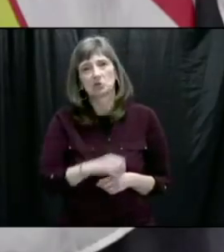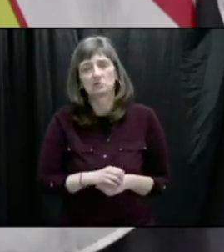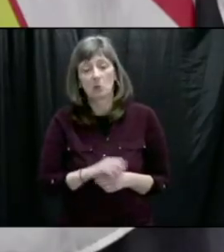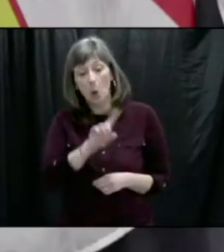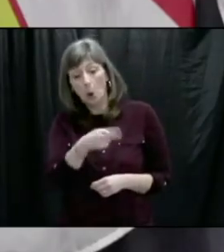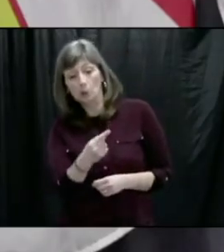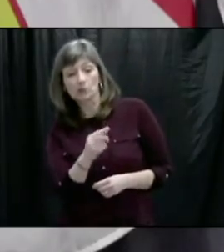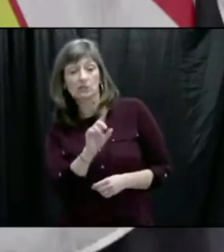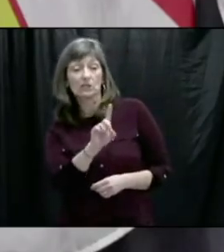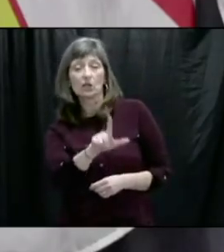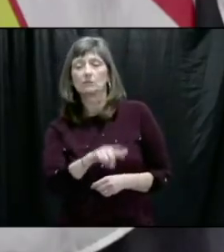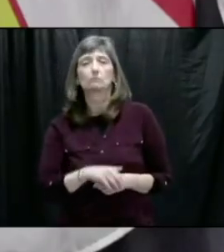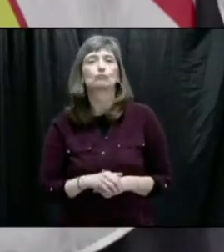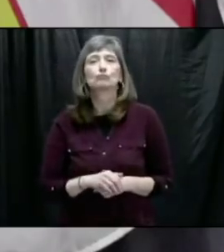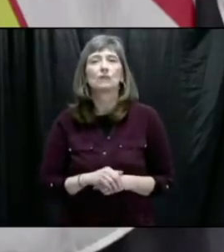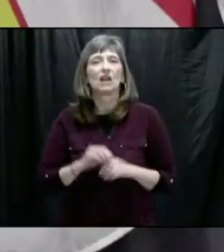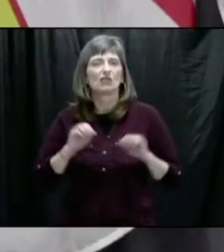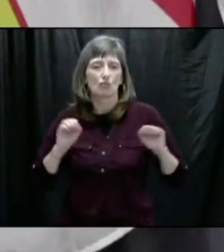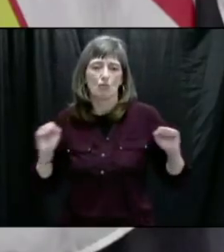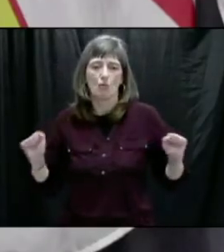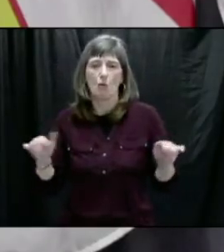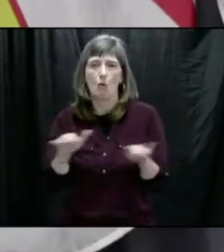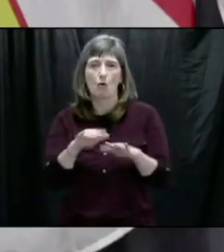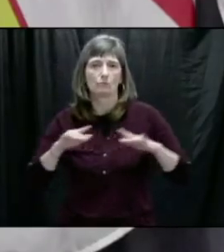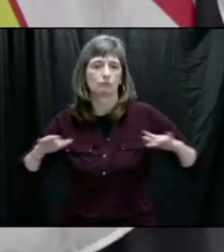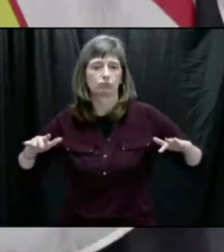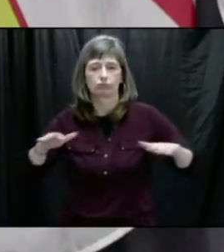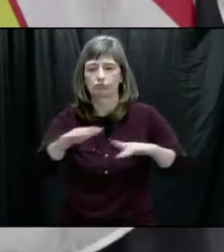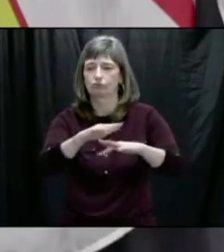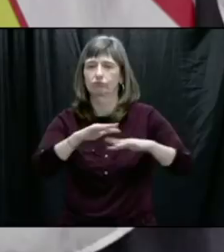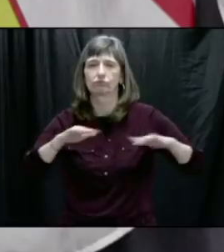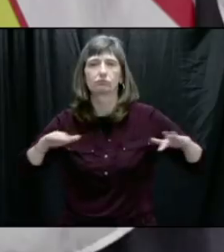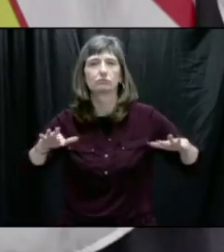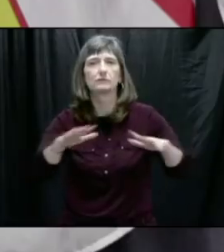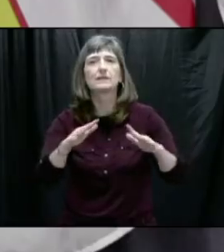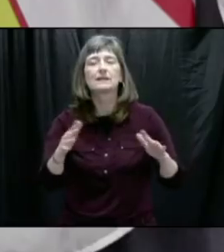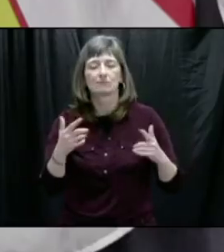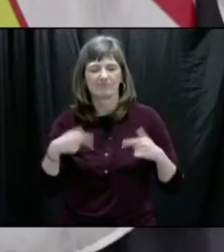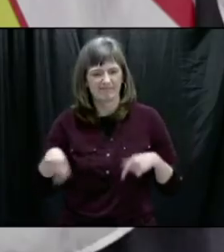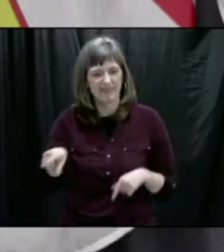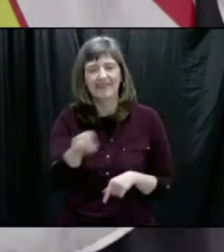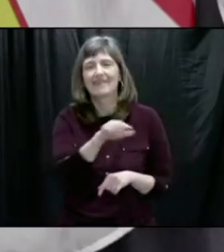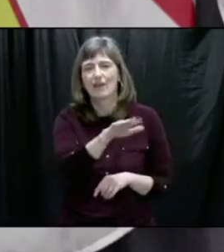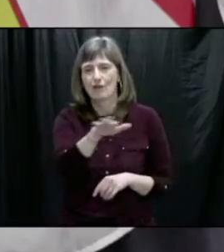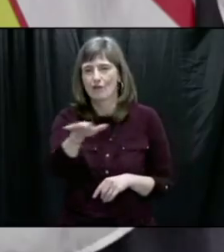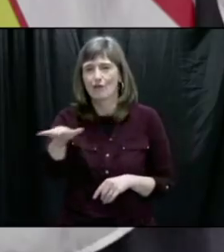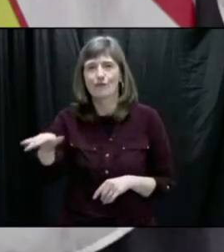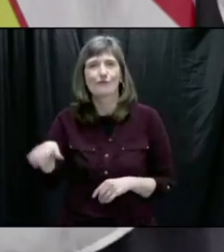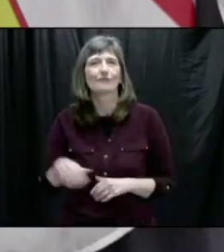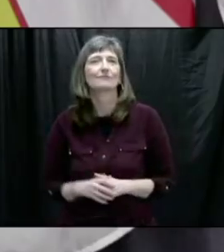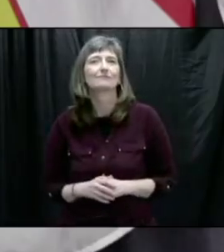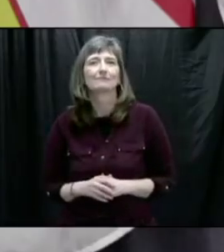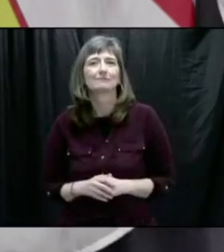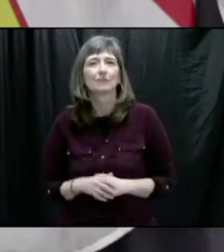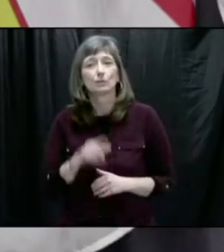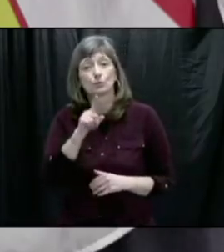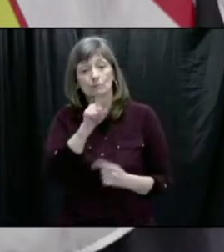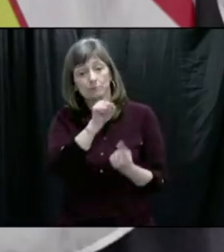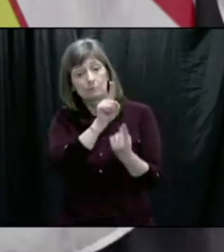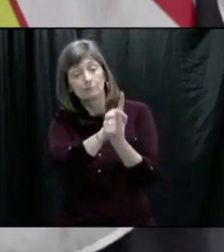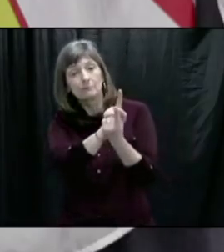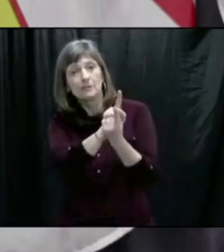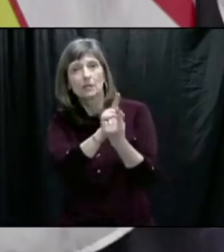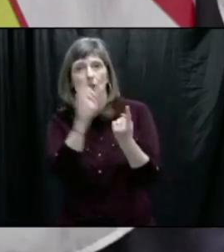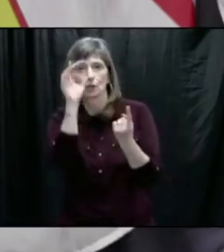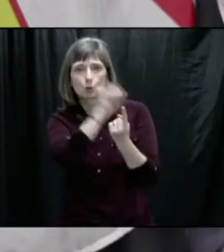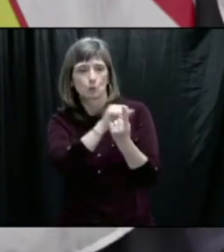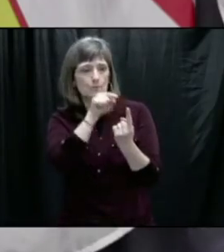OR EVEN IN MY OWN COMMUNITY OF